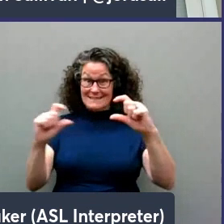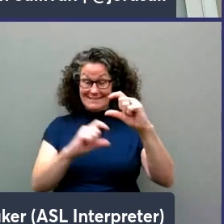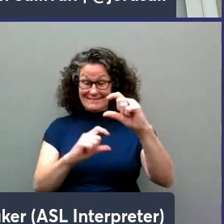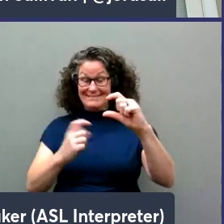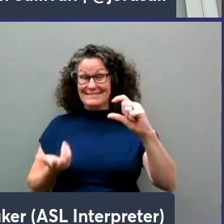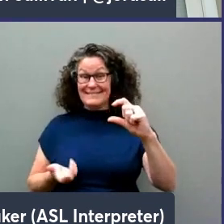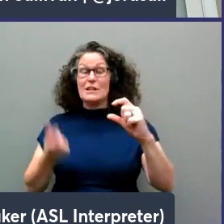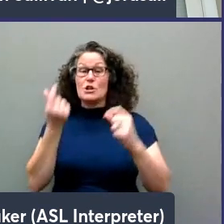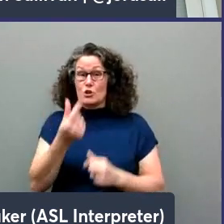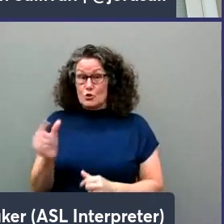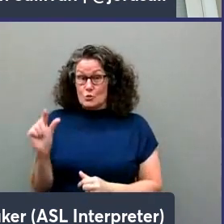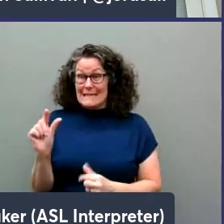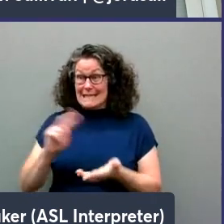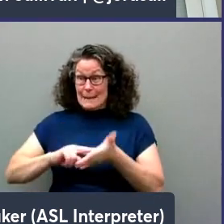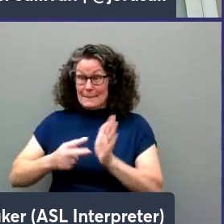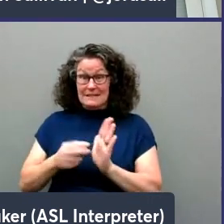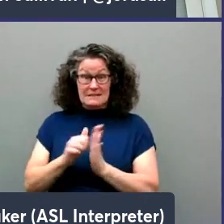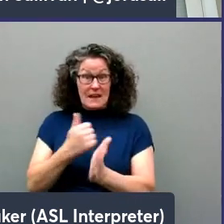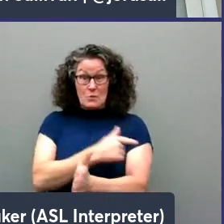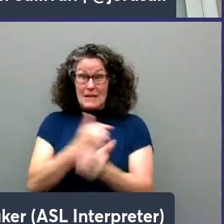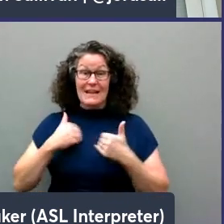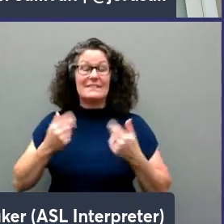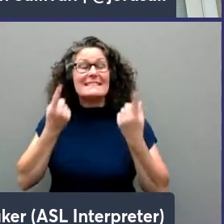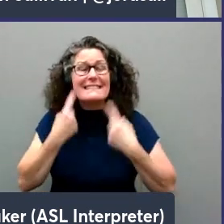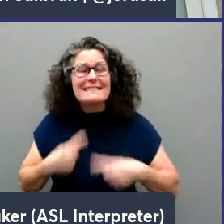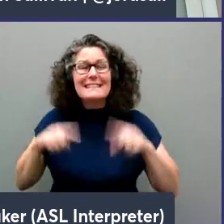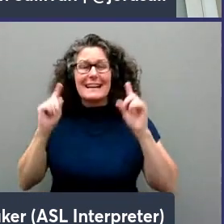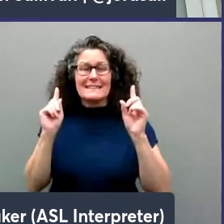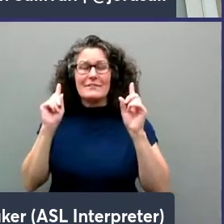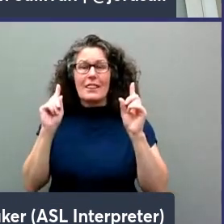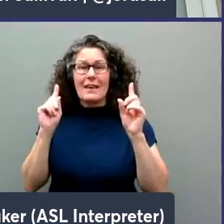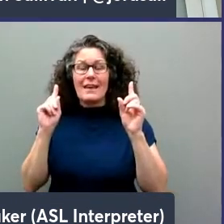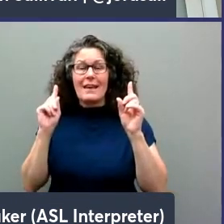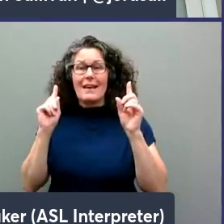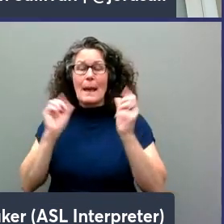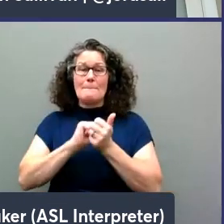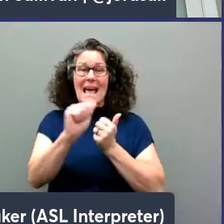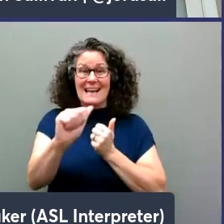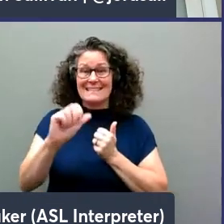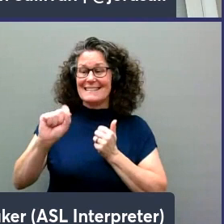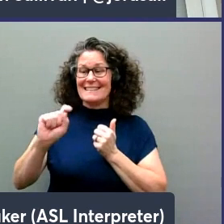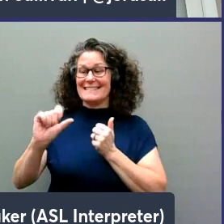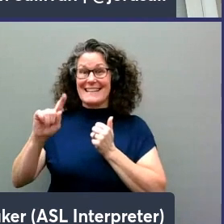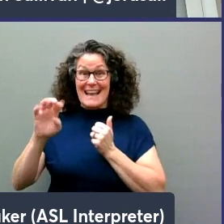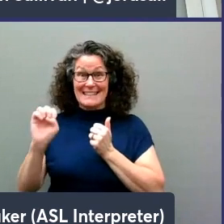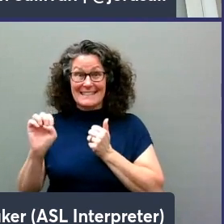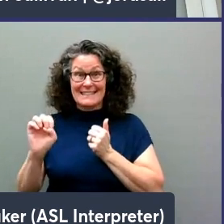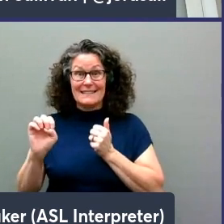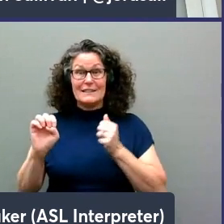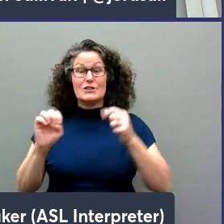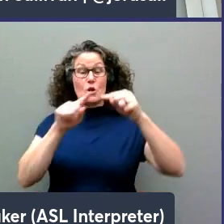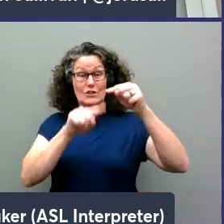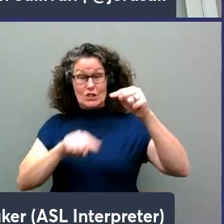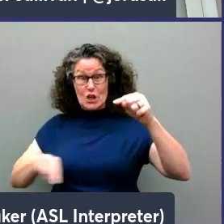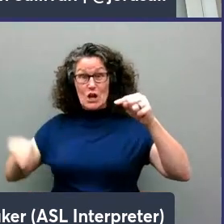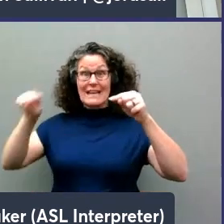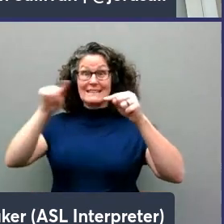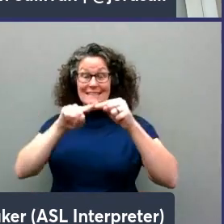Green means that we have successfully passed a state. So the circuit is completed. And visually we can see, okay,